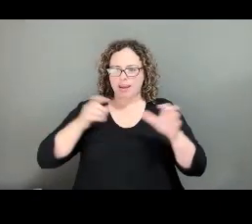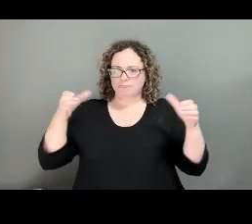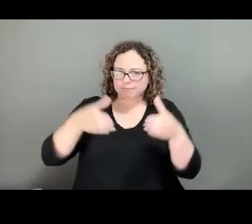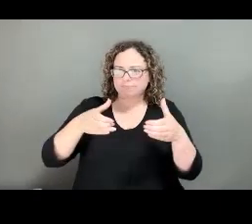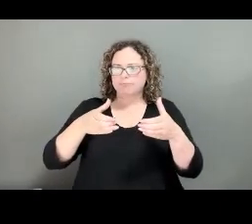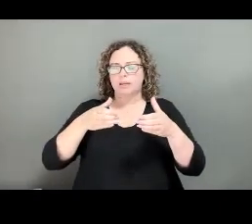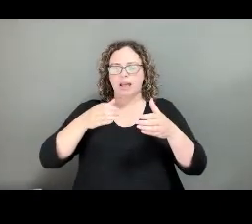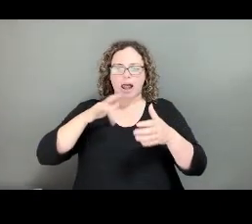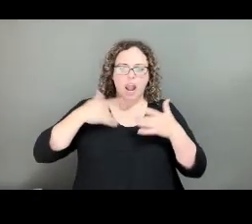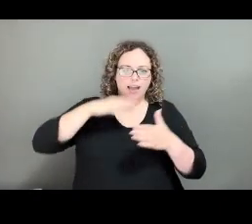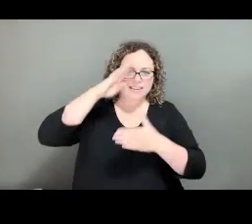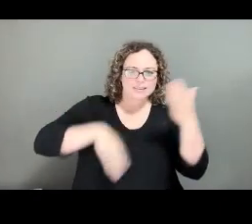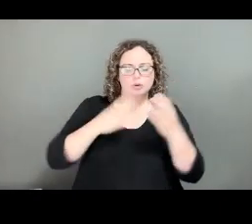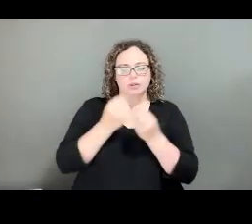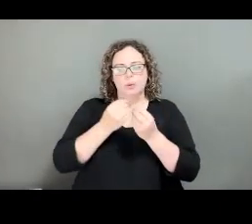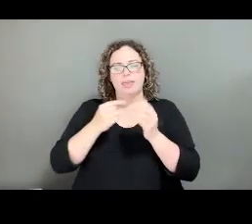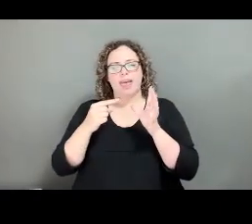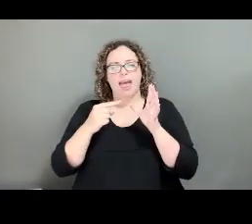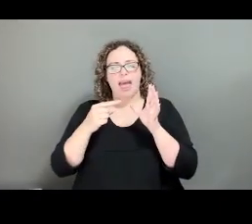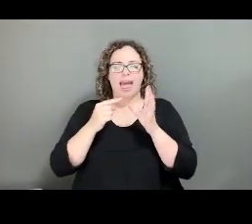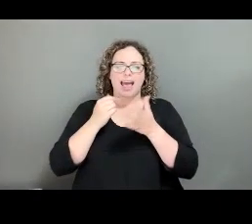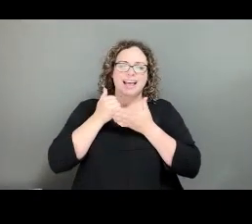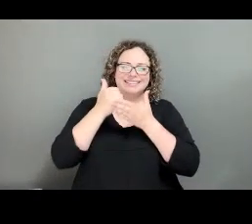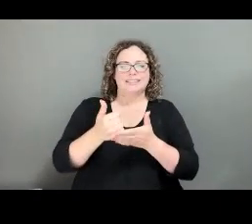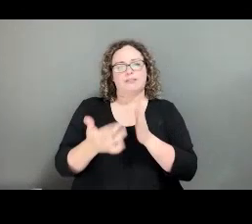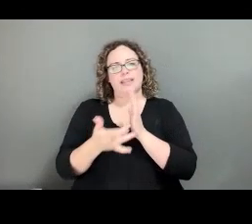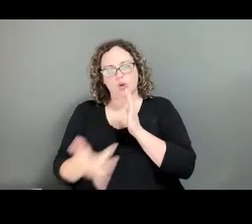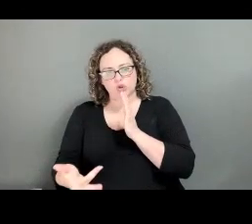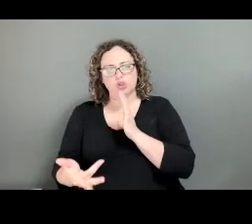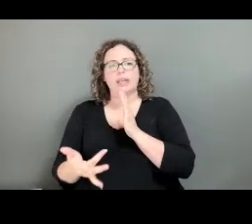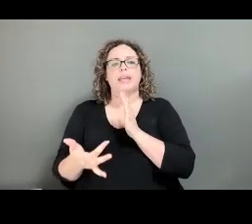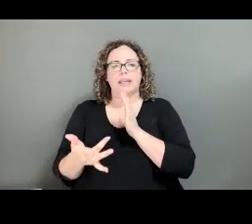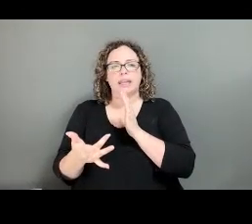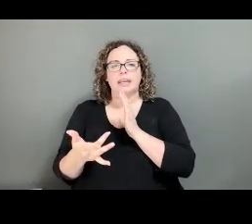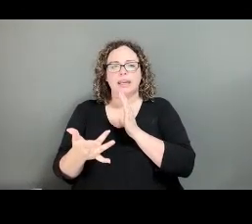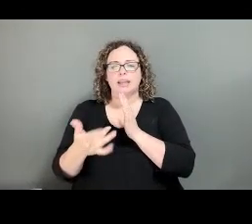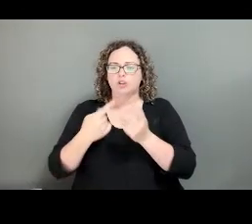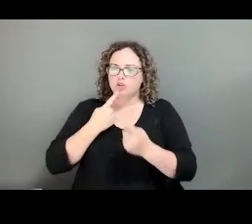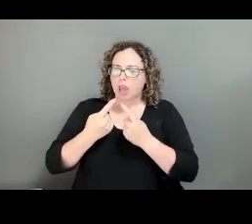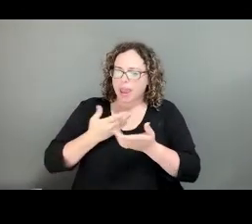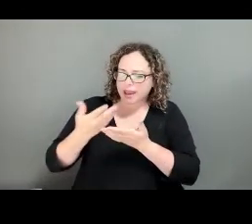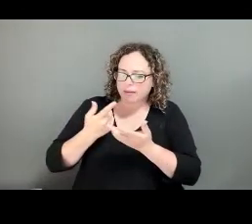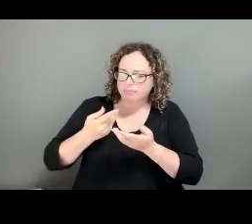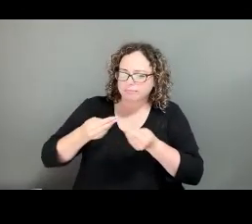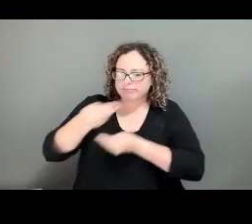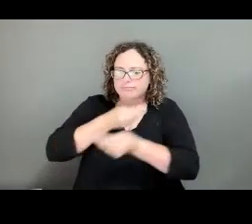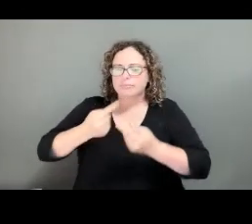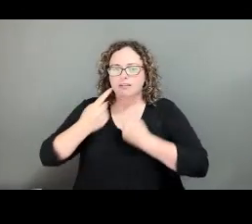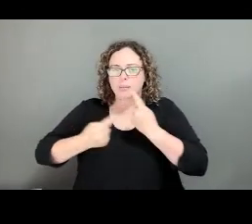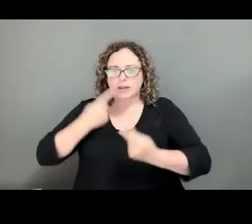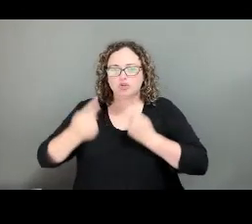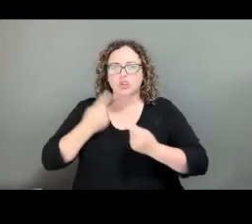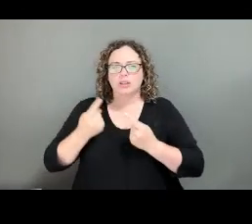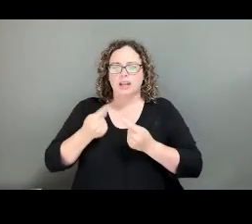with the emphasis on lived experience to increase capability and competence of people with disability and those who support them.